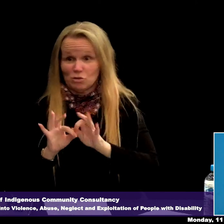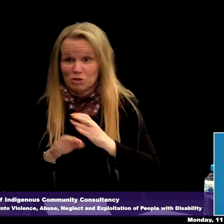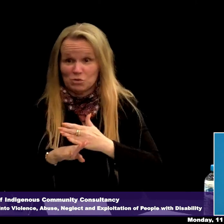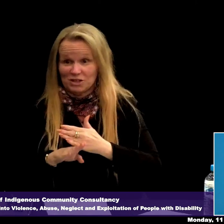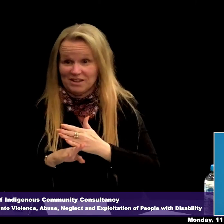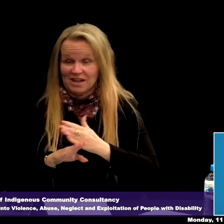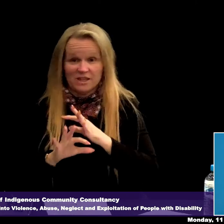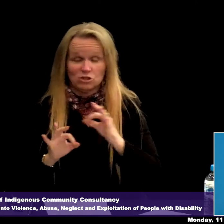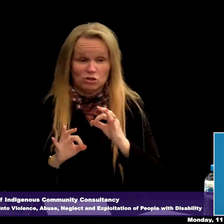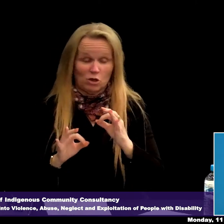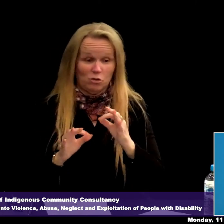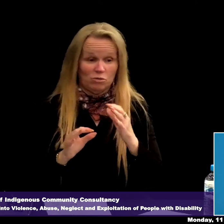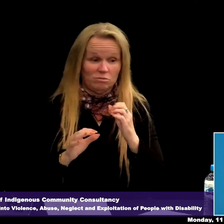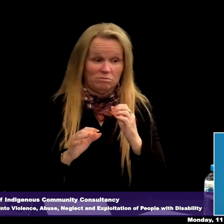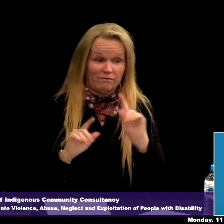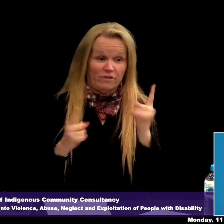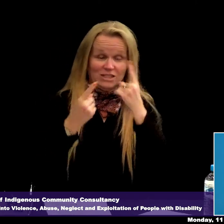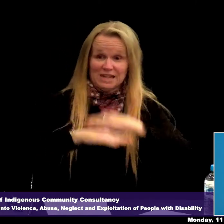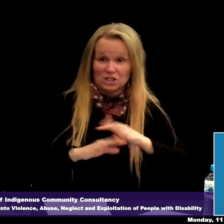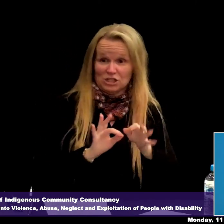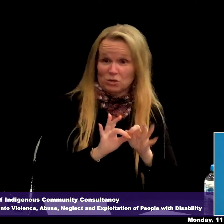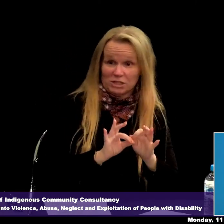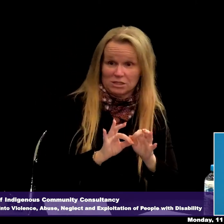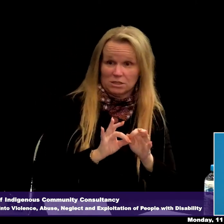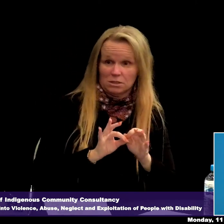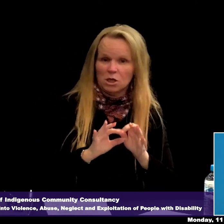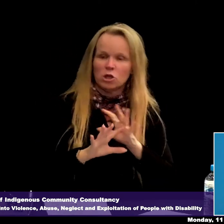Deaf Aboriginal interpreters working. There are no First Nations interpreters working.